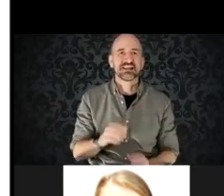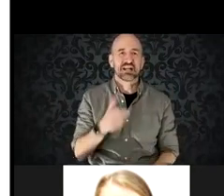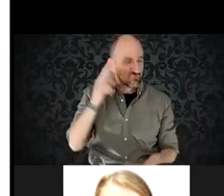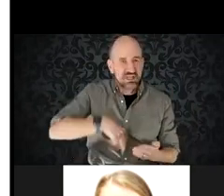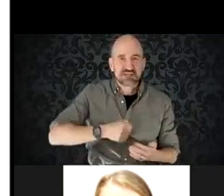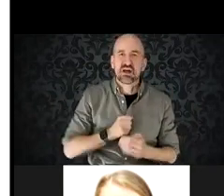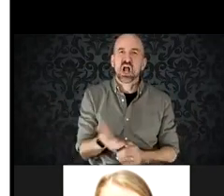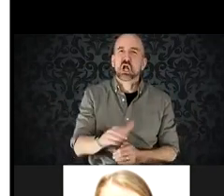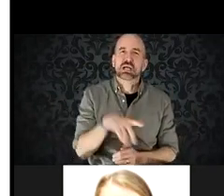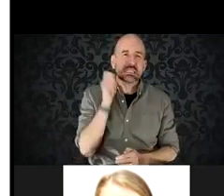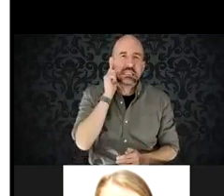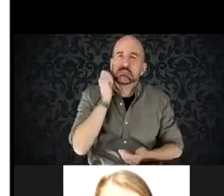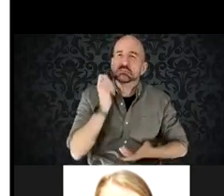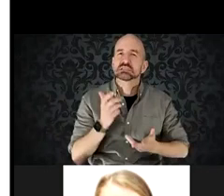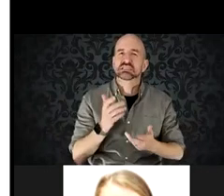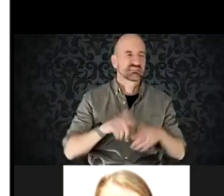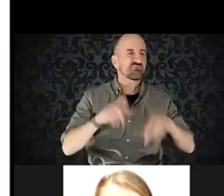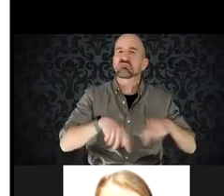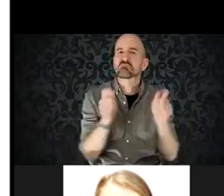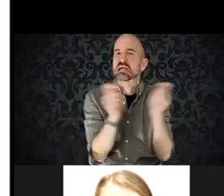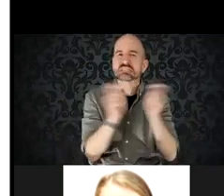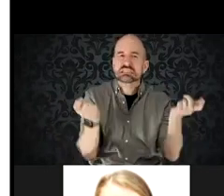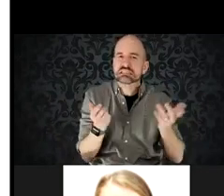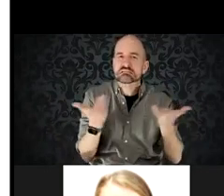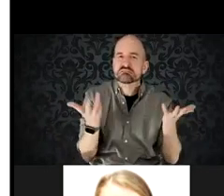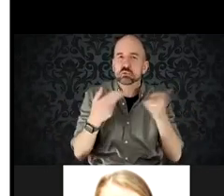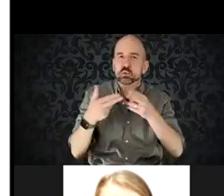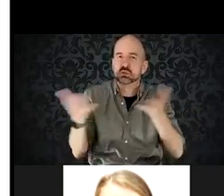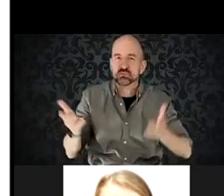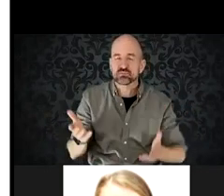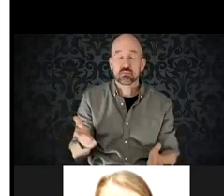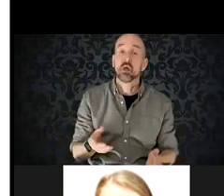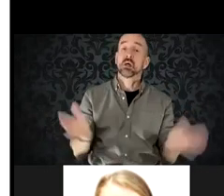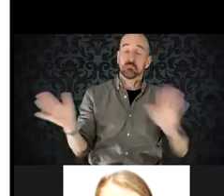British Association of landscape industries and of course Sense. My book, Royal gardens of the